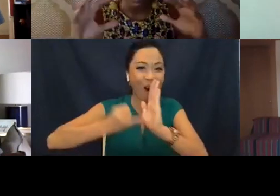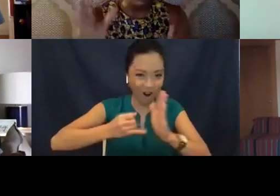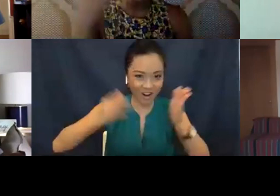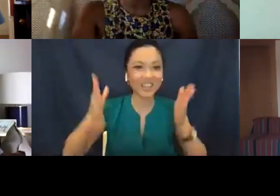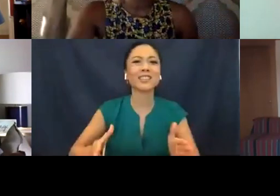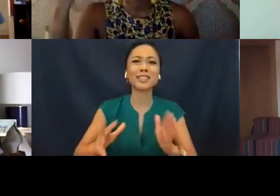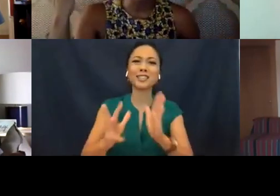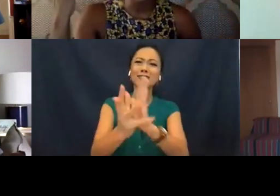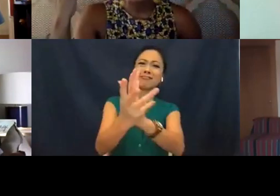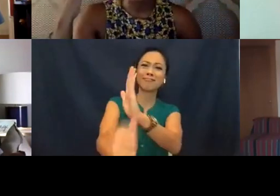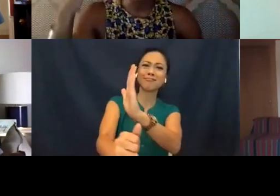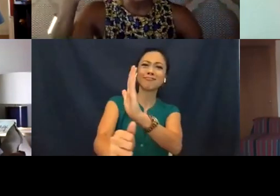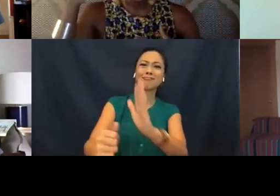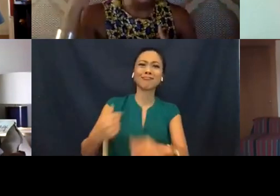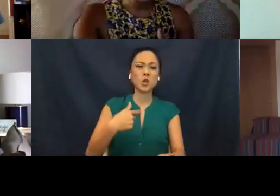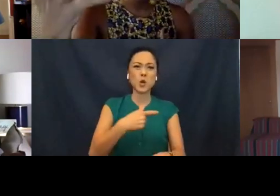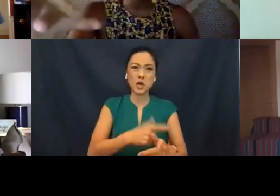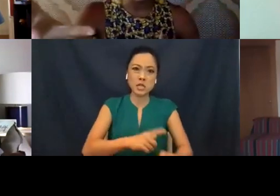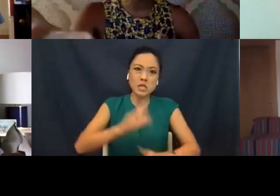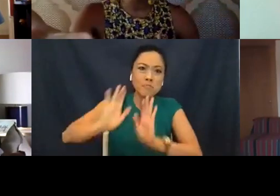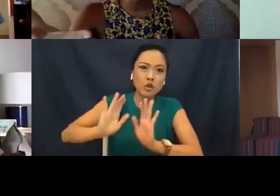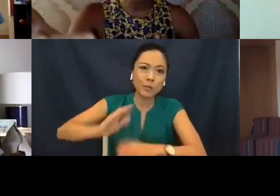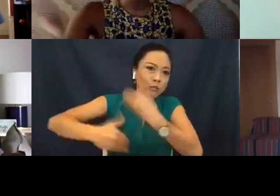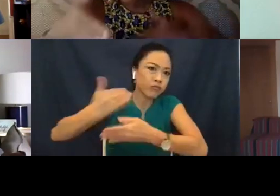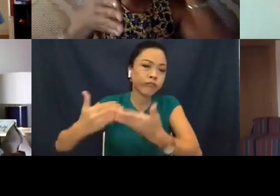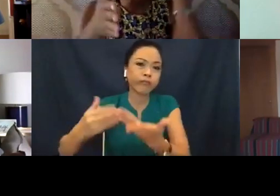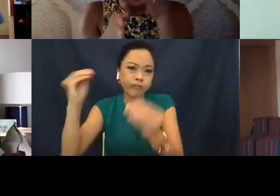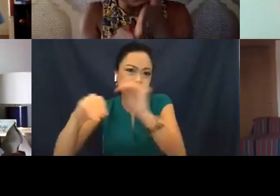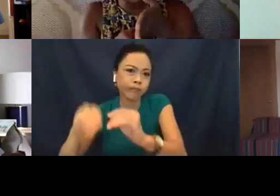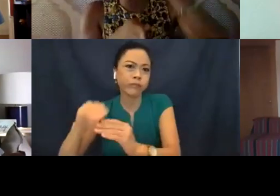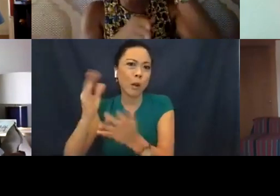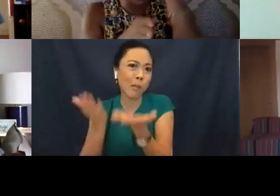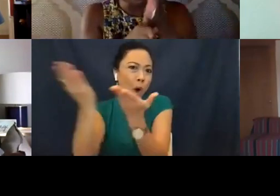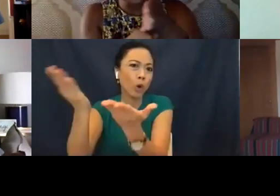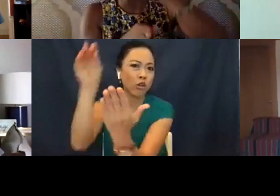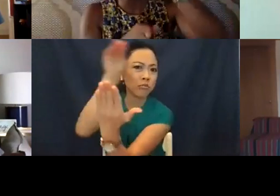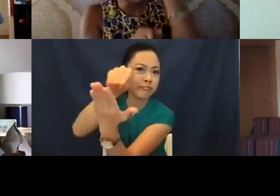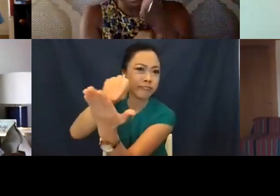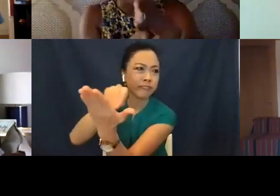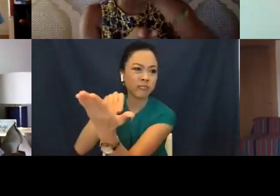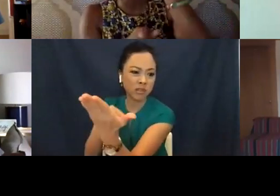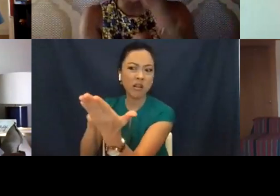we put together the proposal. You get it forward and we take our time and chip away and make